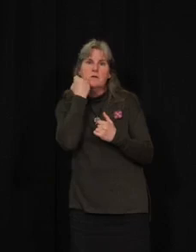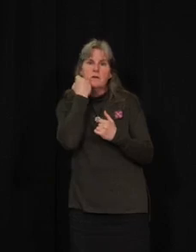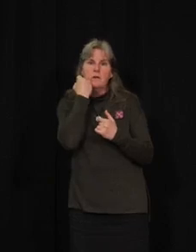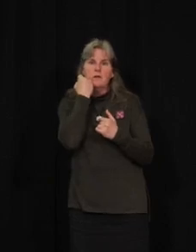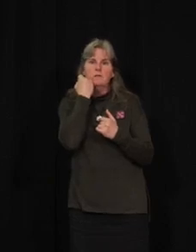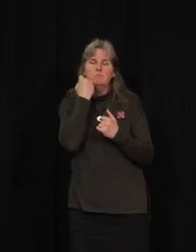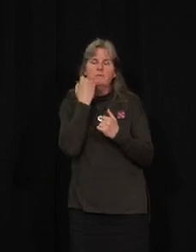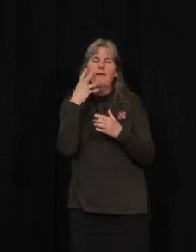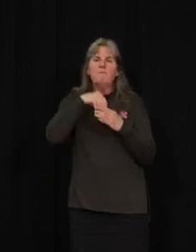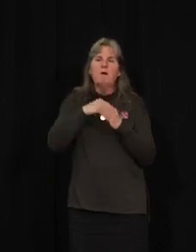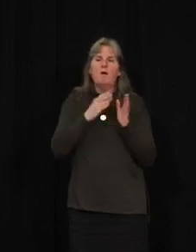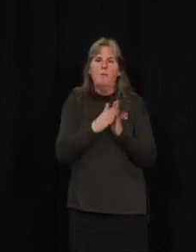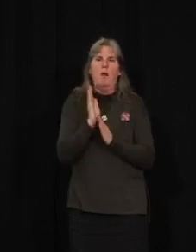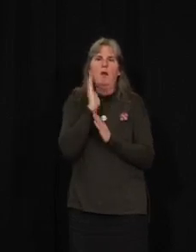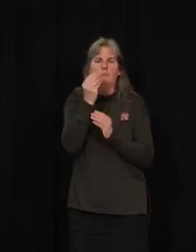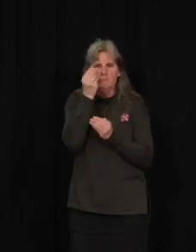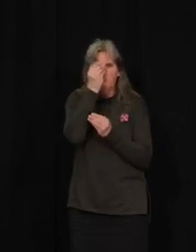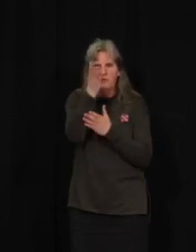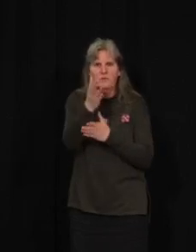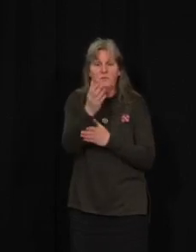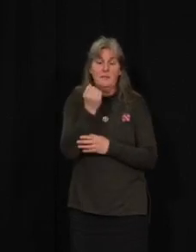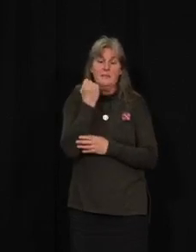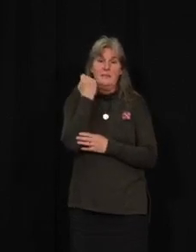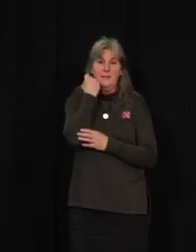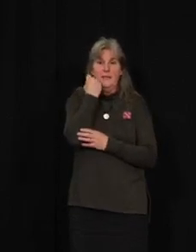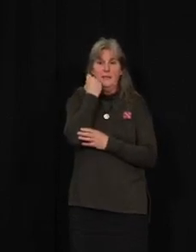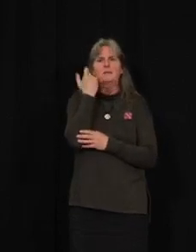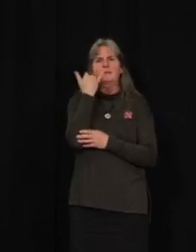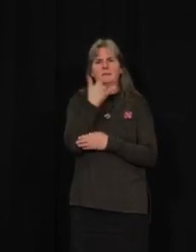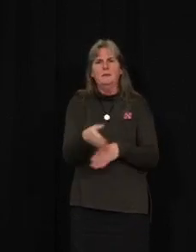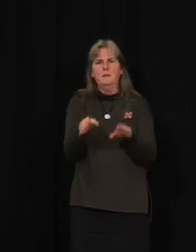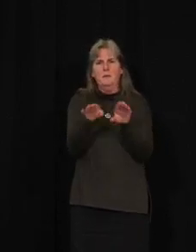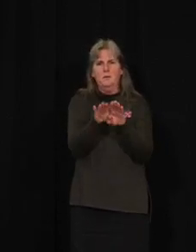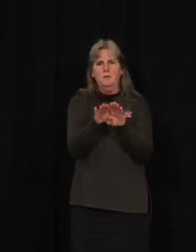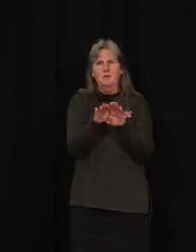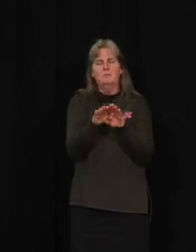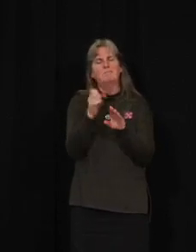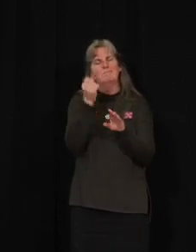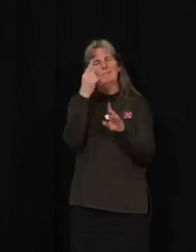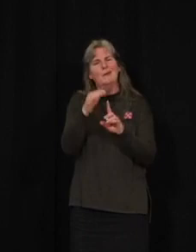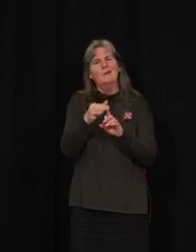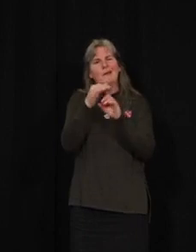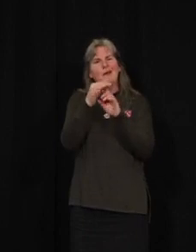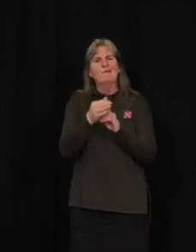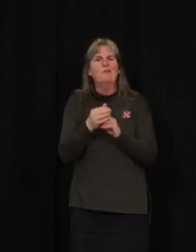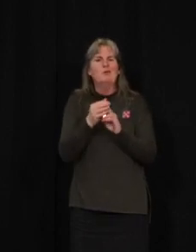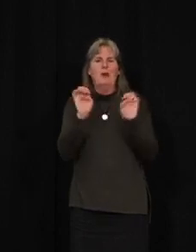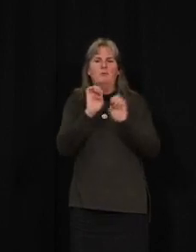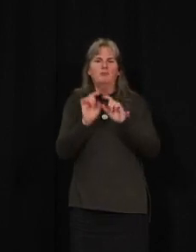Dentists therefore remain closed except for emergency or urgent reasons. These are the beginning stages f